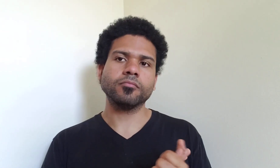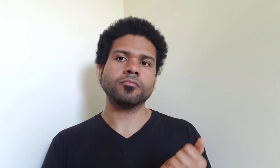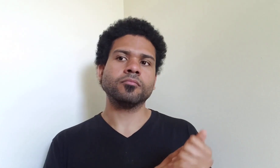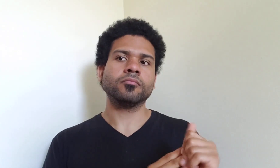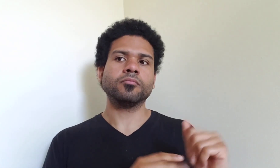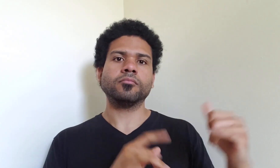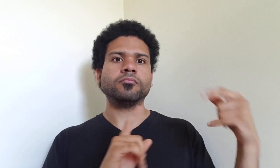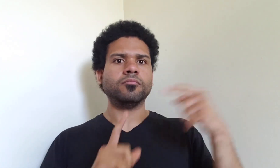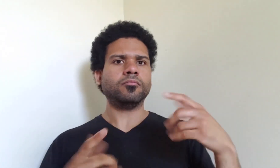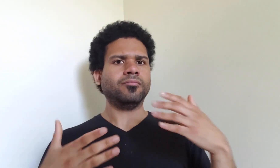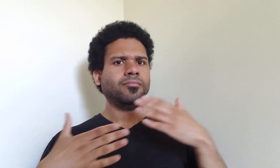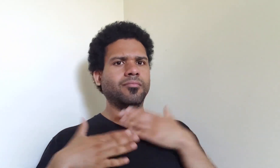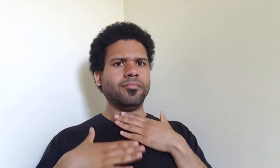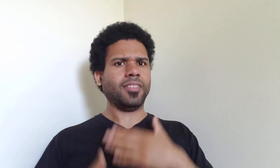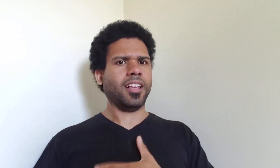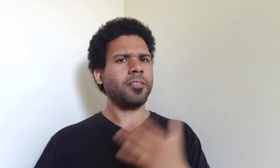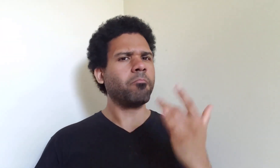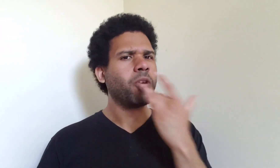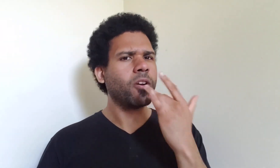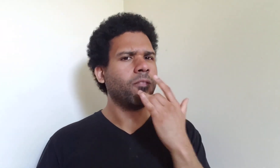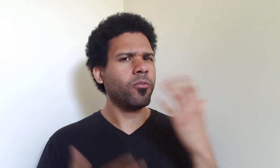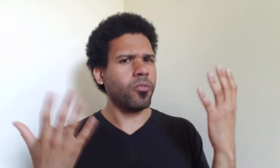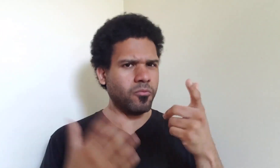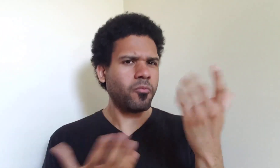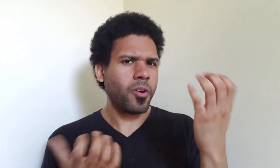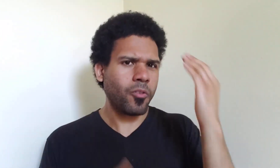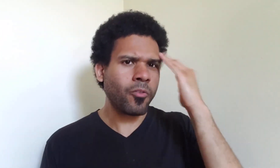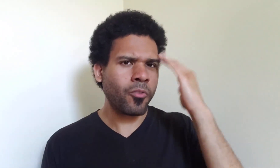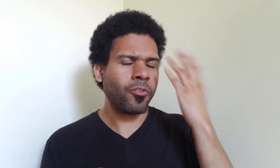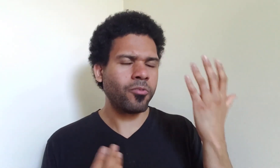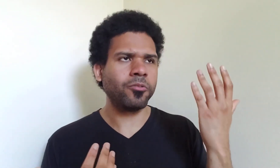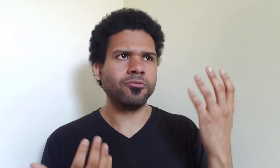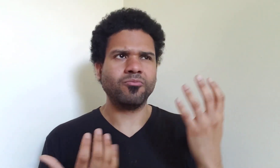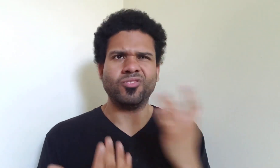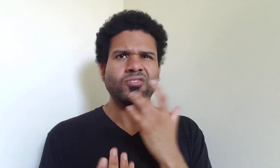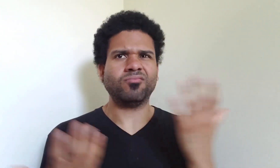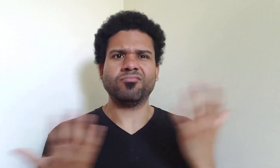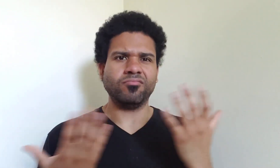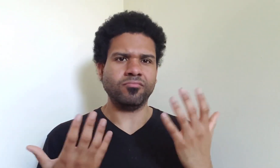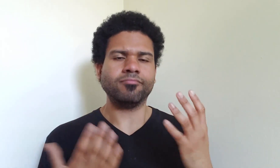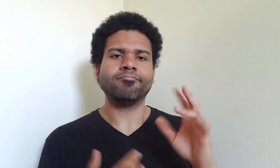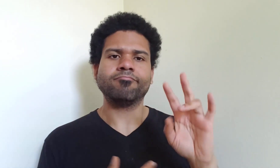Do you want to know what the human body’s pH preference is?